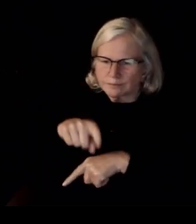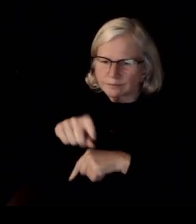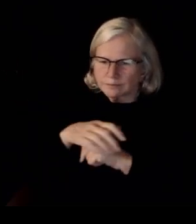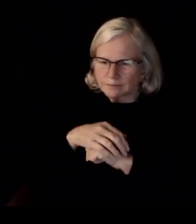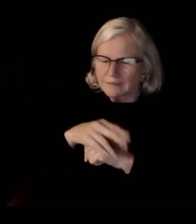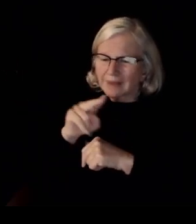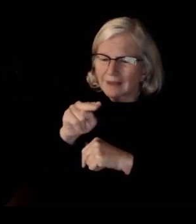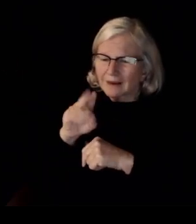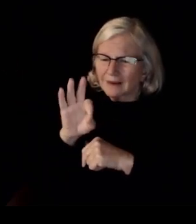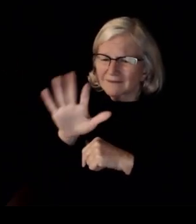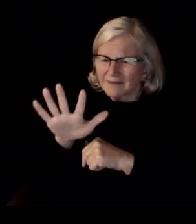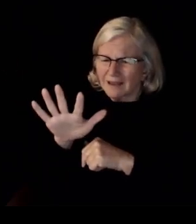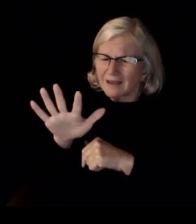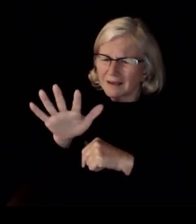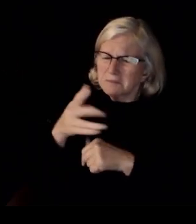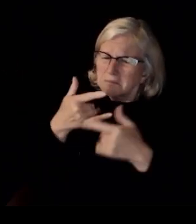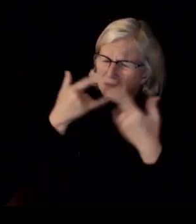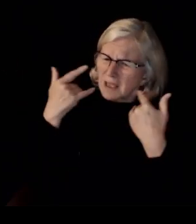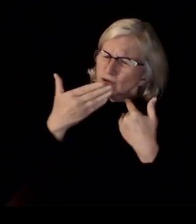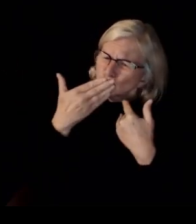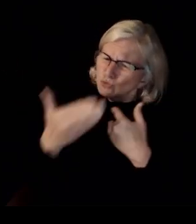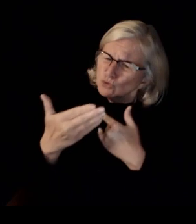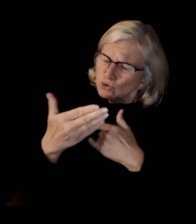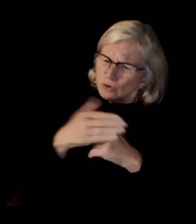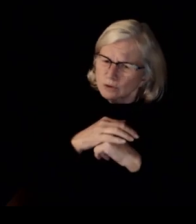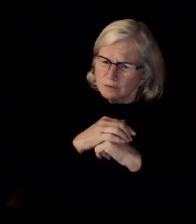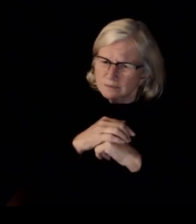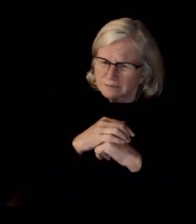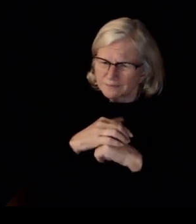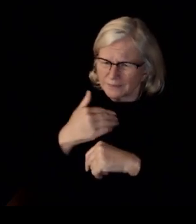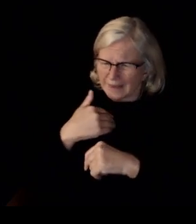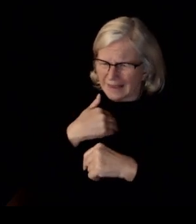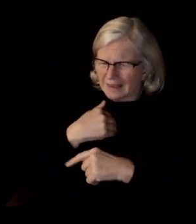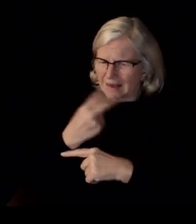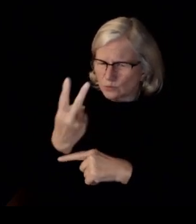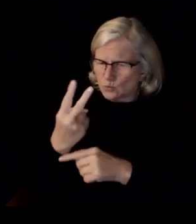that have been approved for fit infiltration but we're now waiting for documentation on